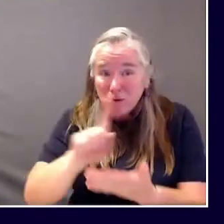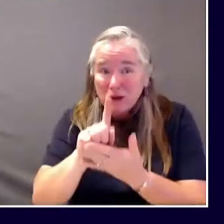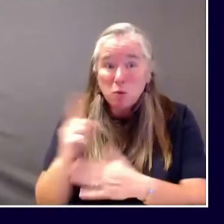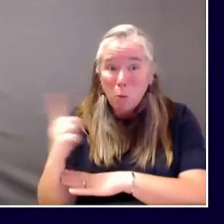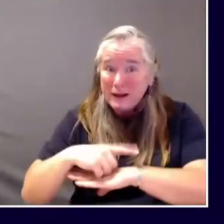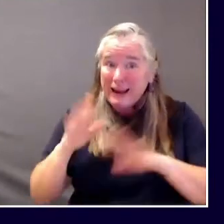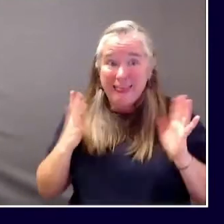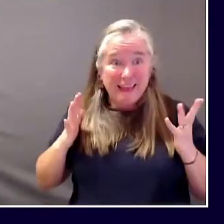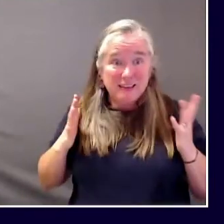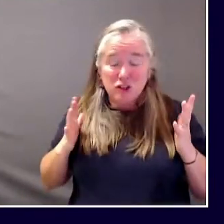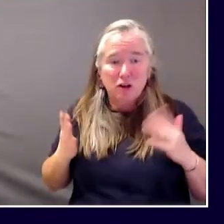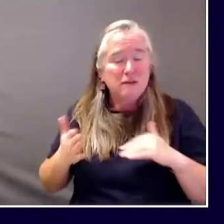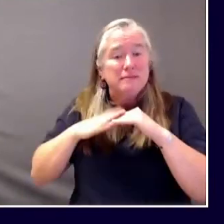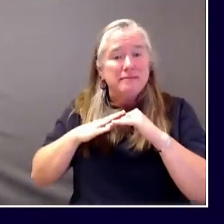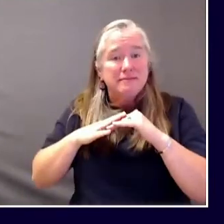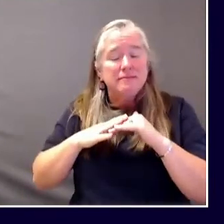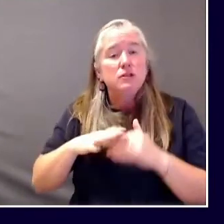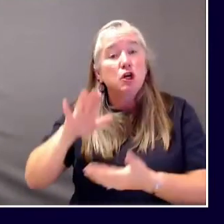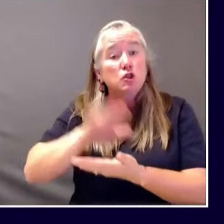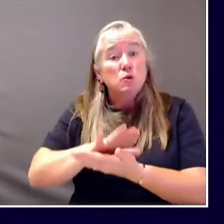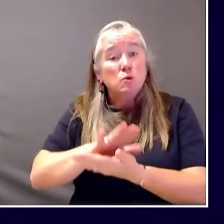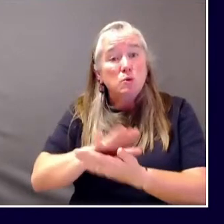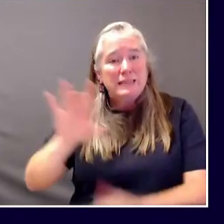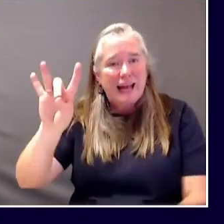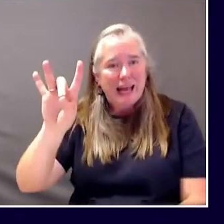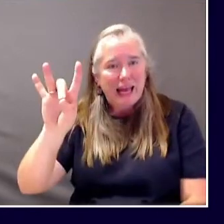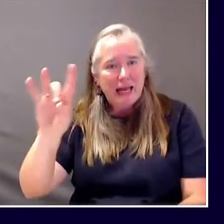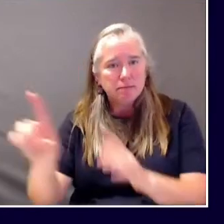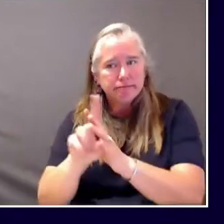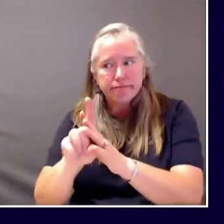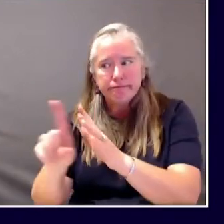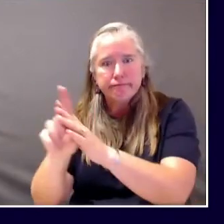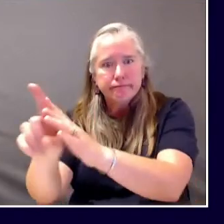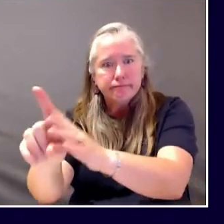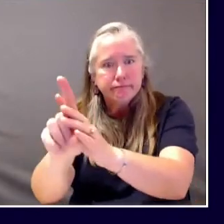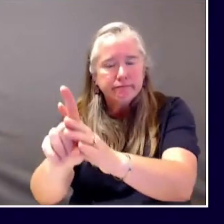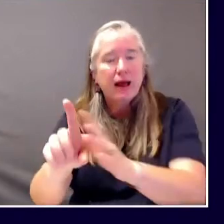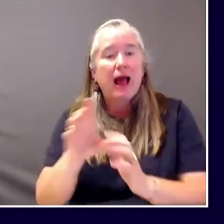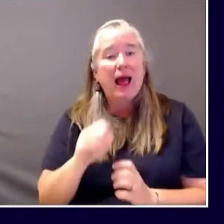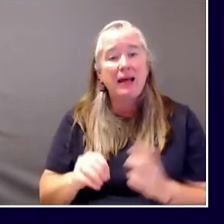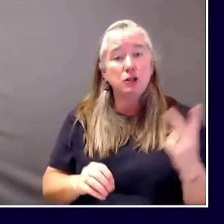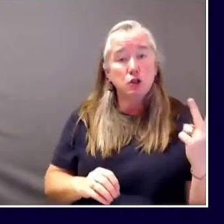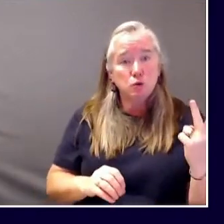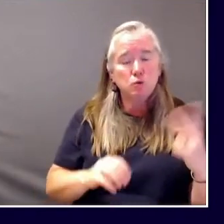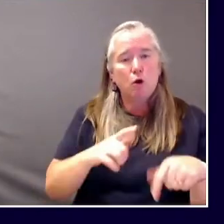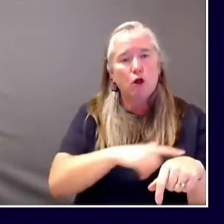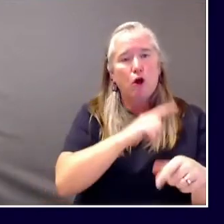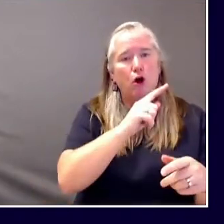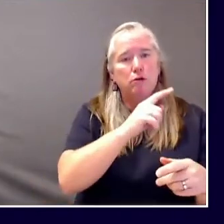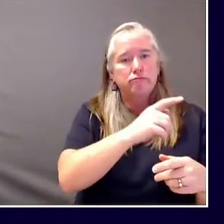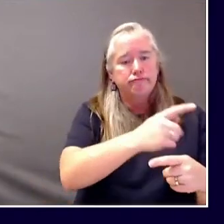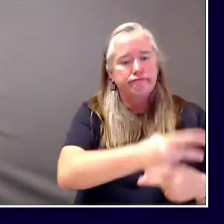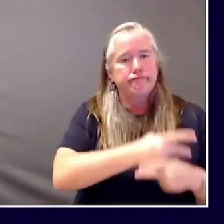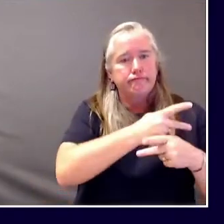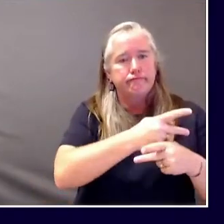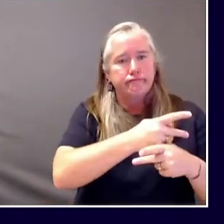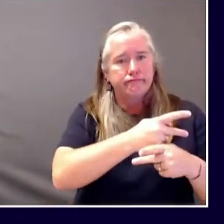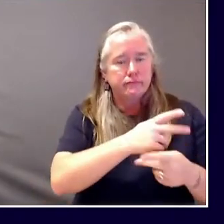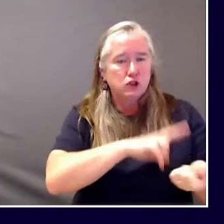in cases at eight different schools in Maine in across to